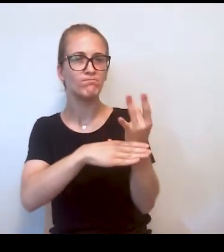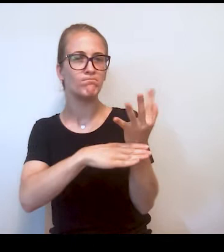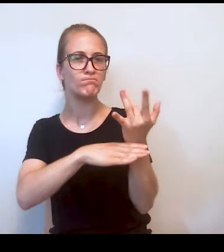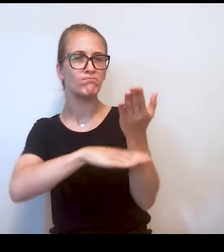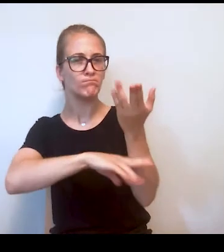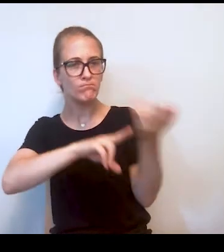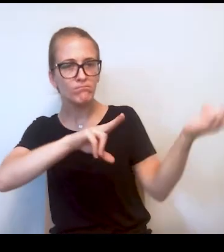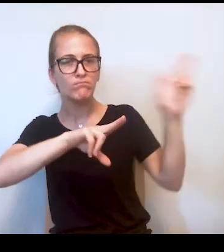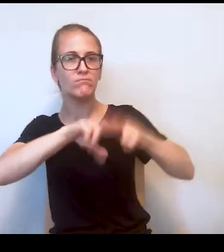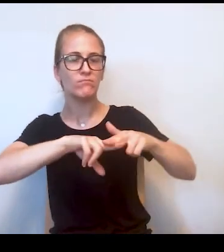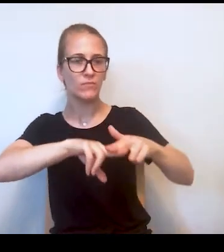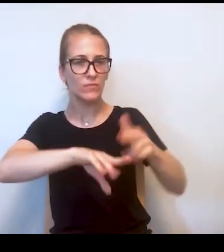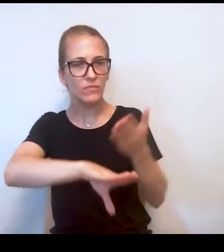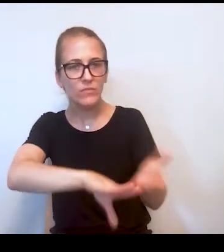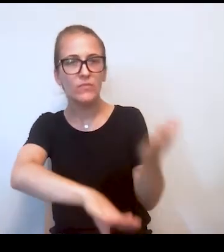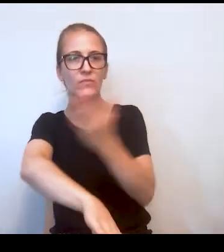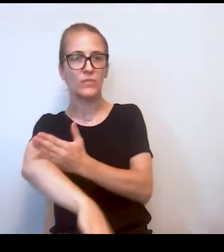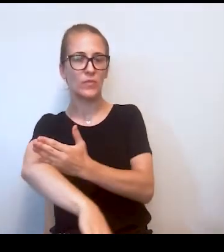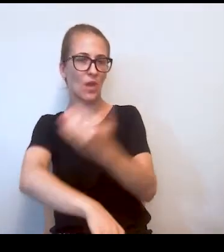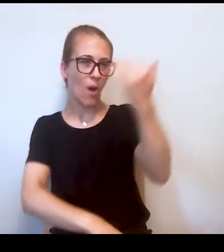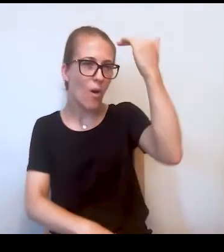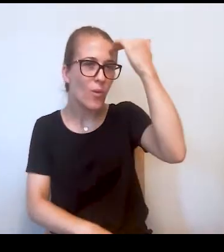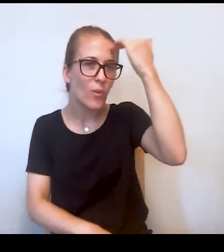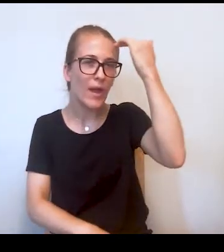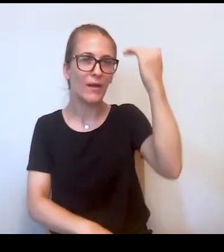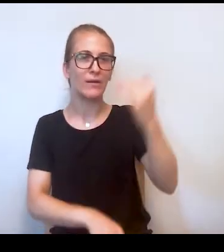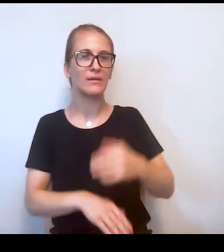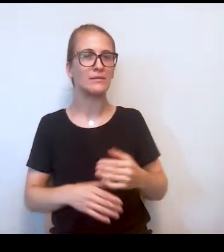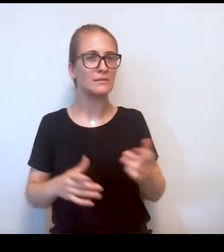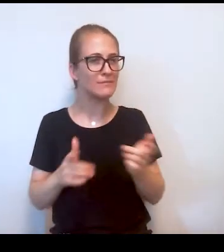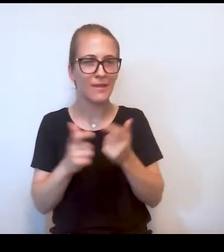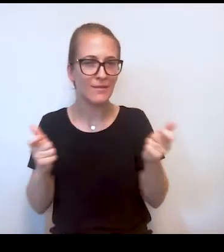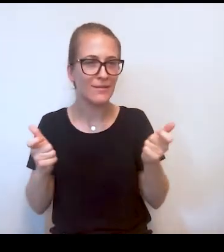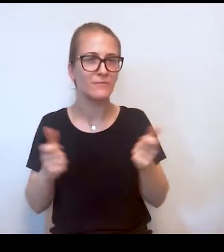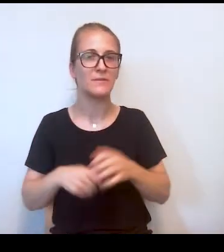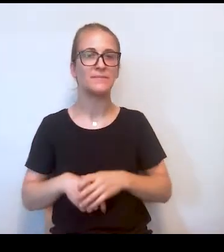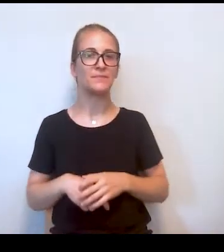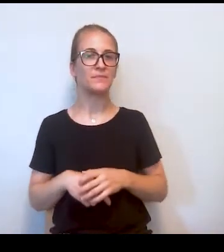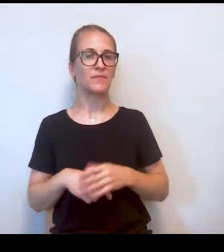but there's so much that we can talk about. So where are we today?